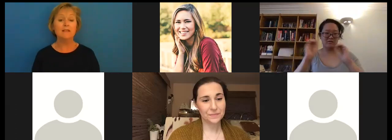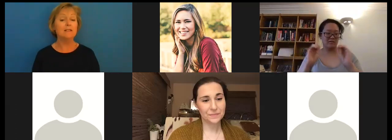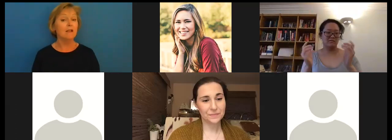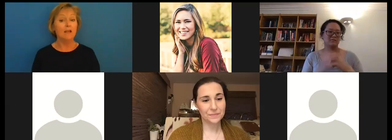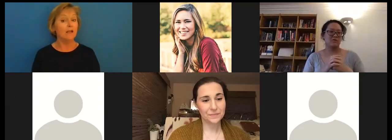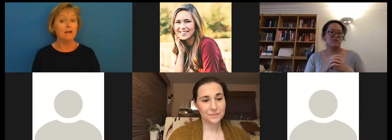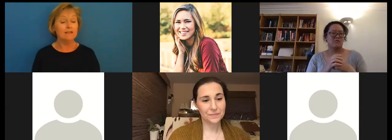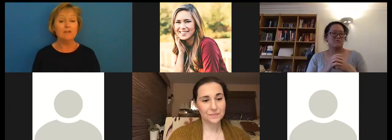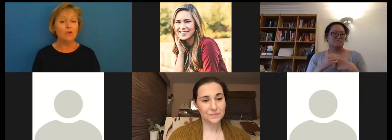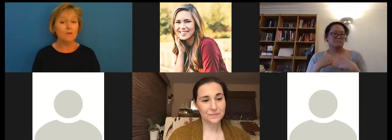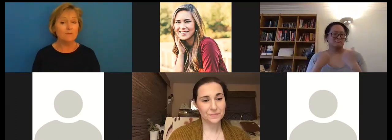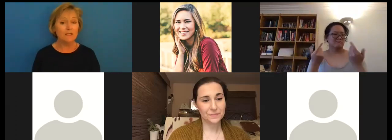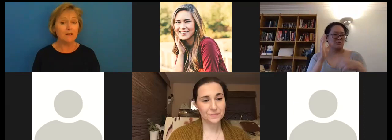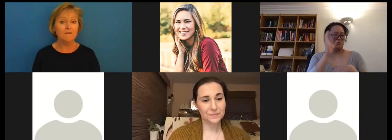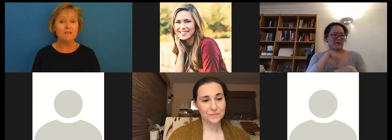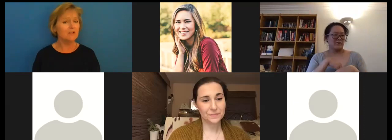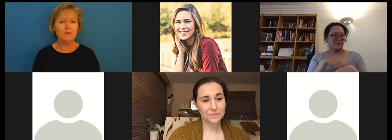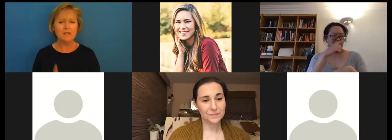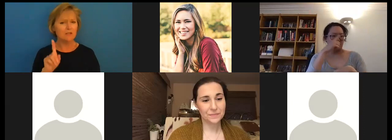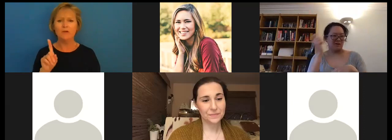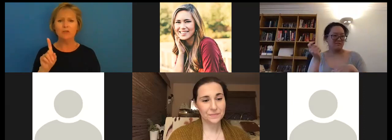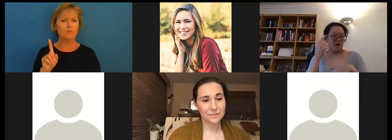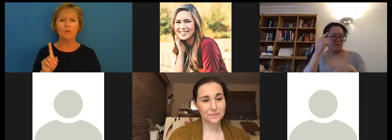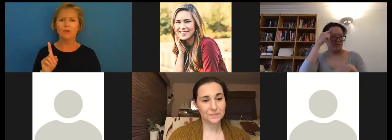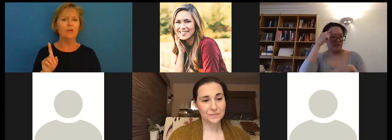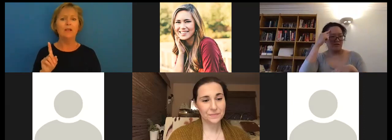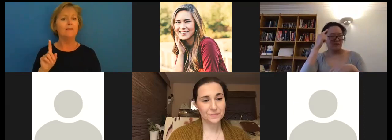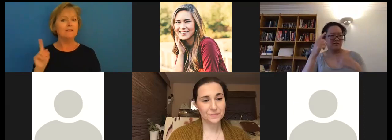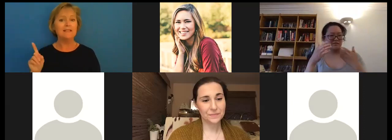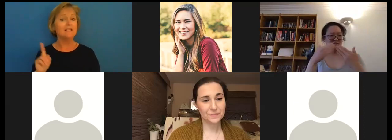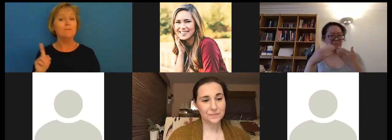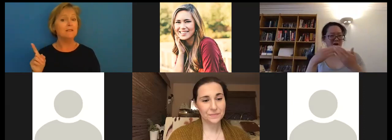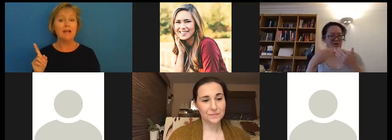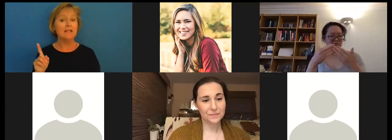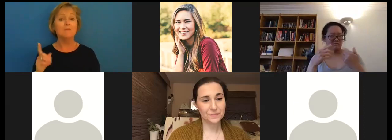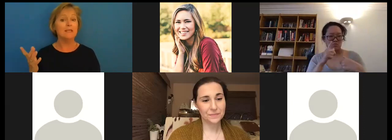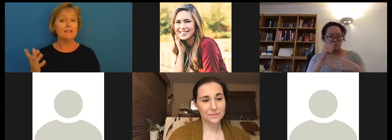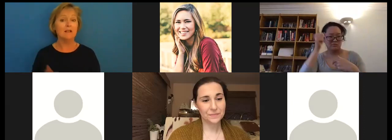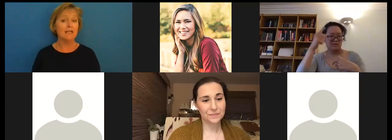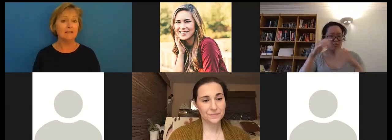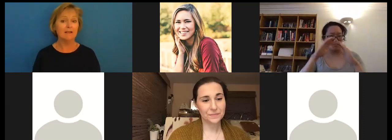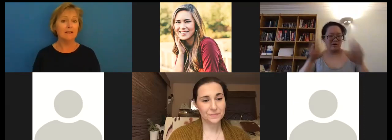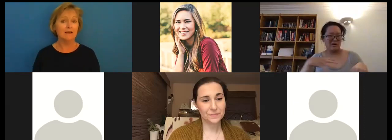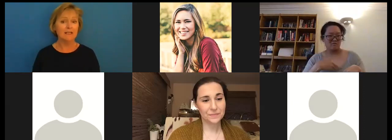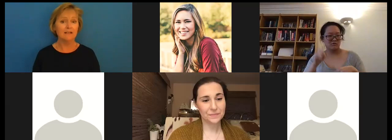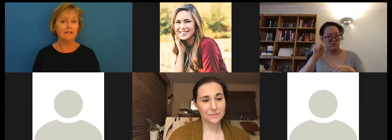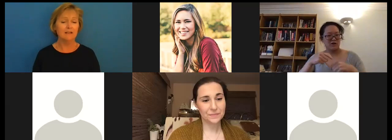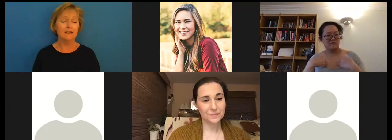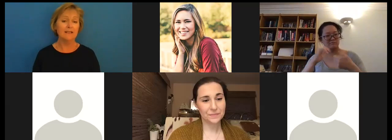Since Trump has been in office, there's been no interpreter that stands by him and is on camera.